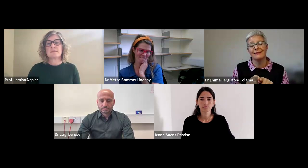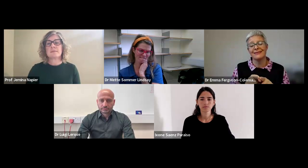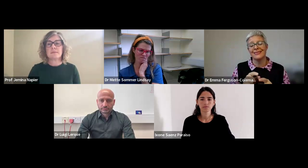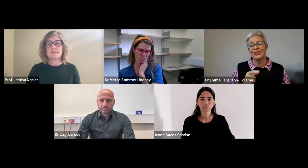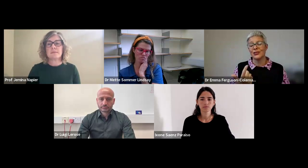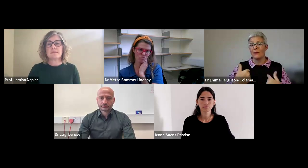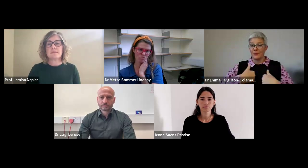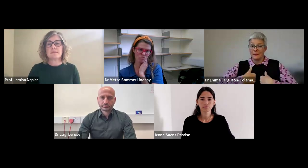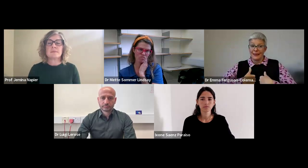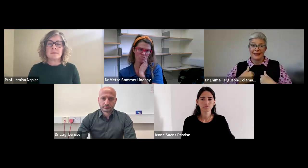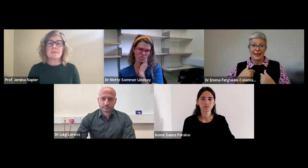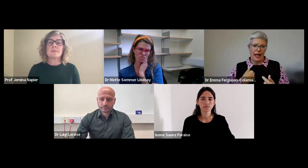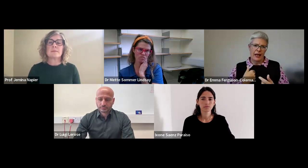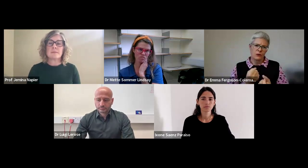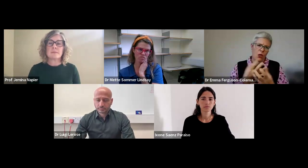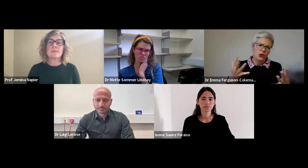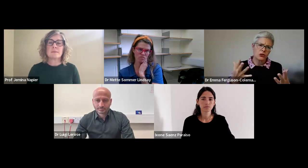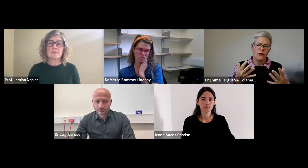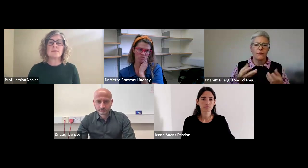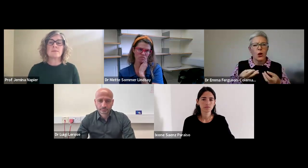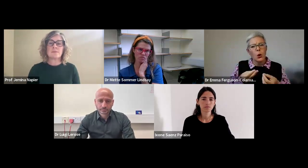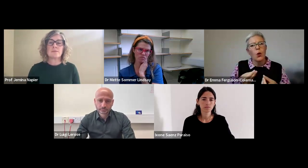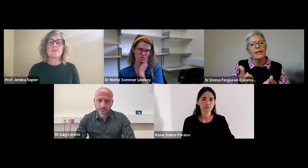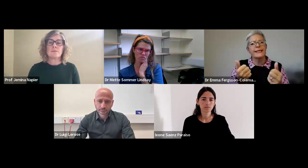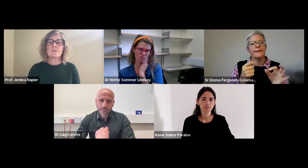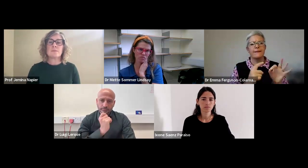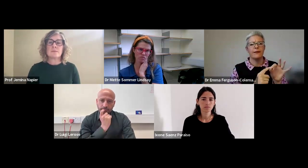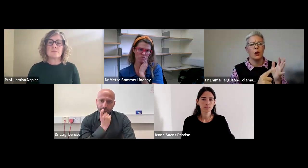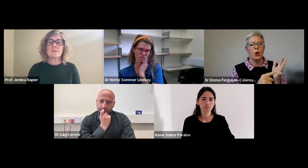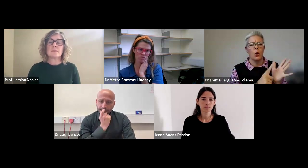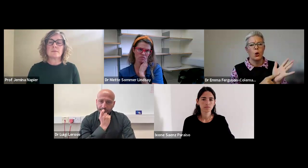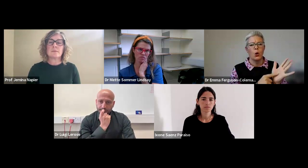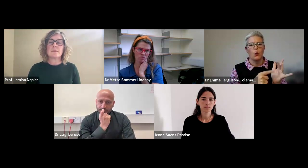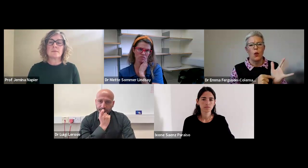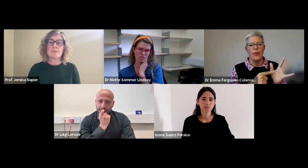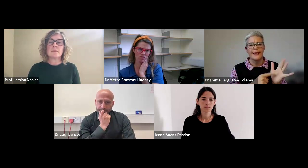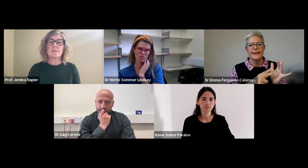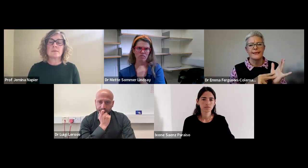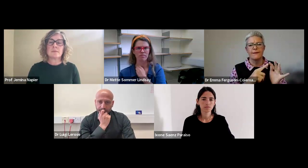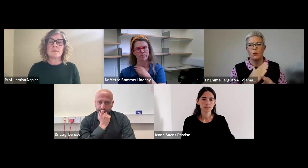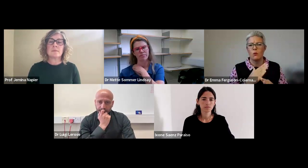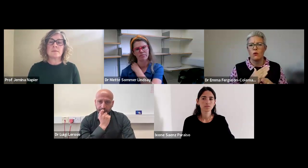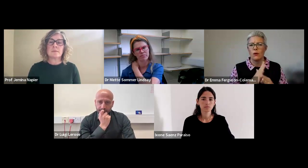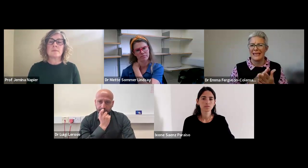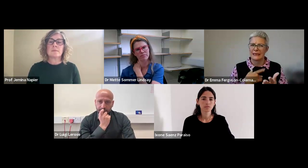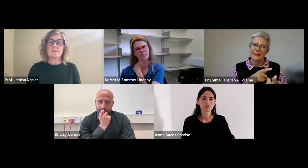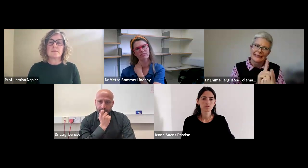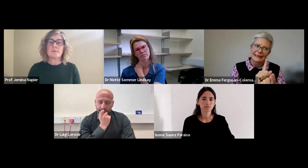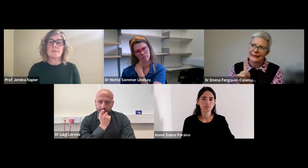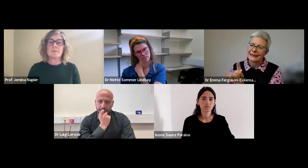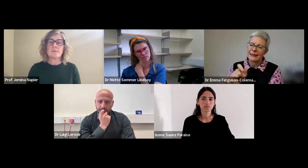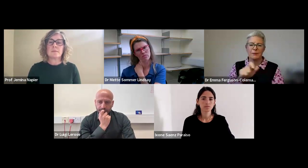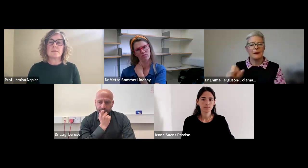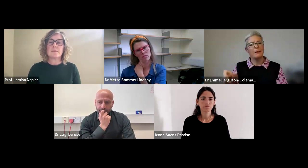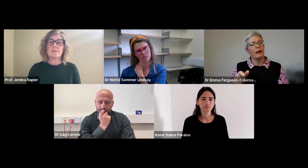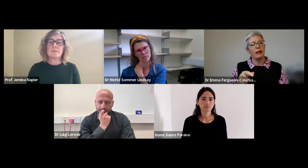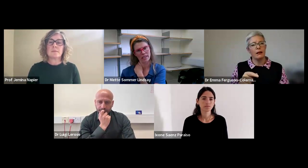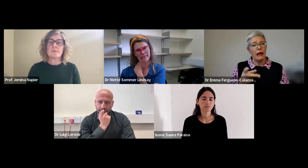occurs in the research process as well. So for me I do a lot of qualitative work. So that involves